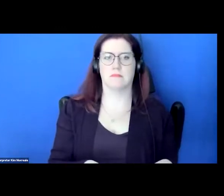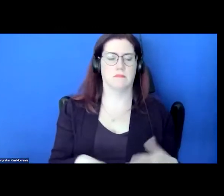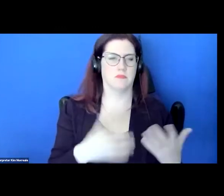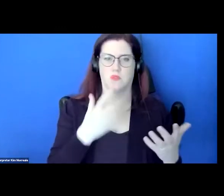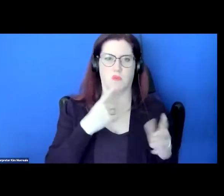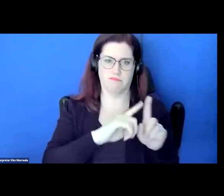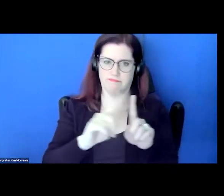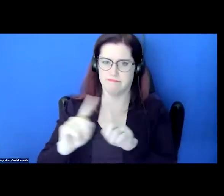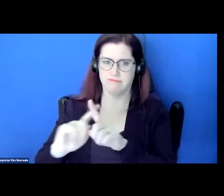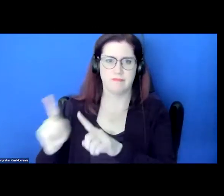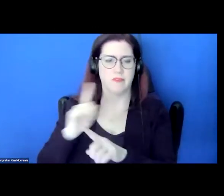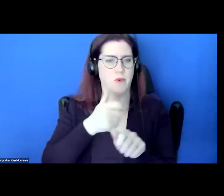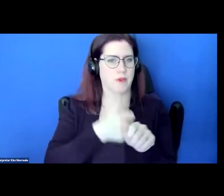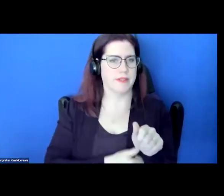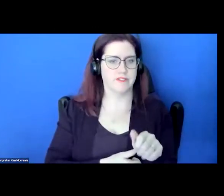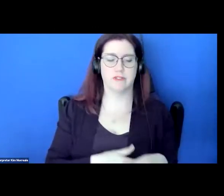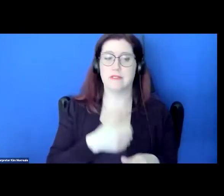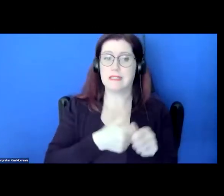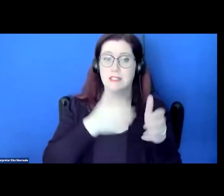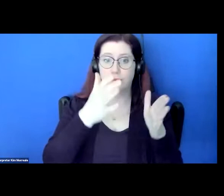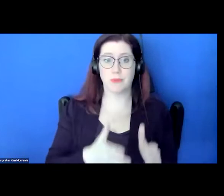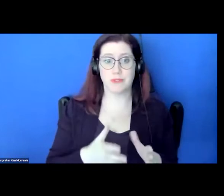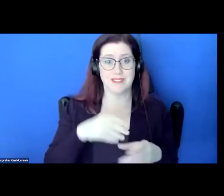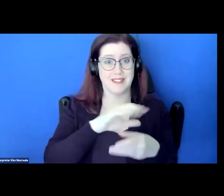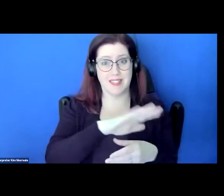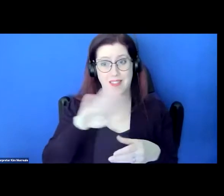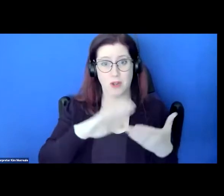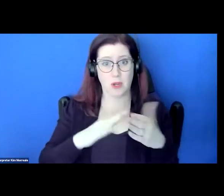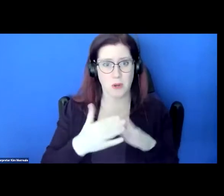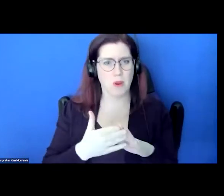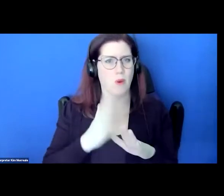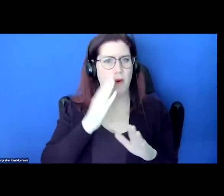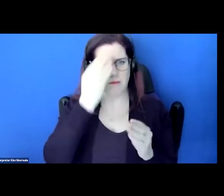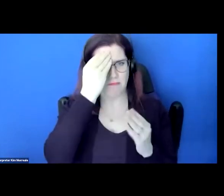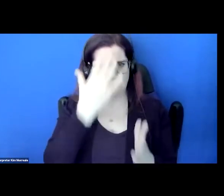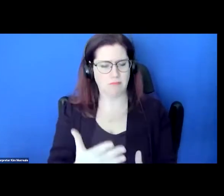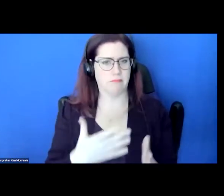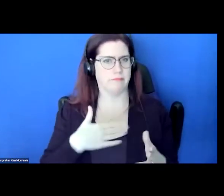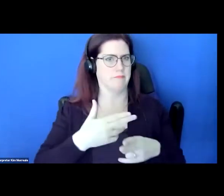and people, individuals, or communities will let you know how they would like to be referred to